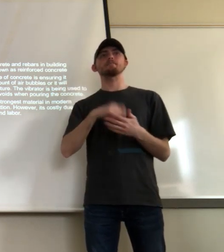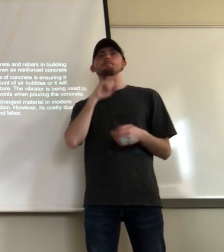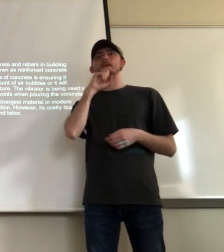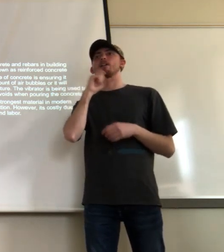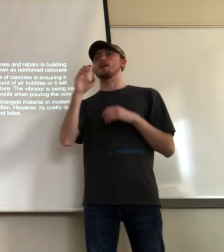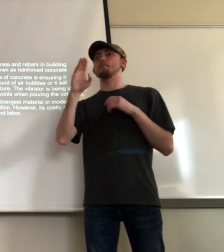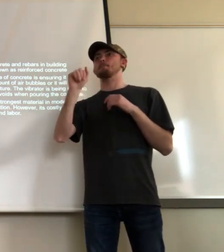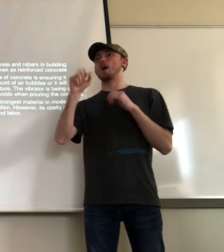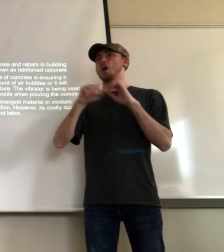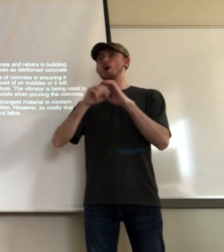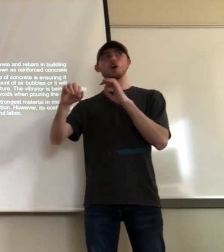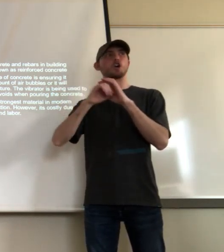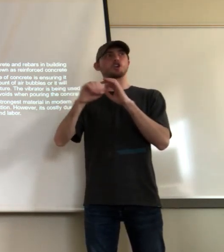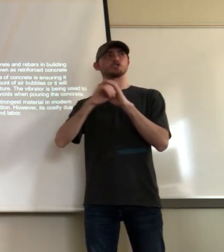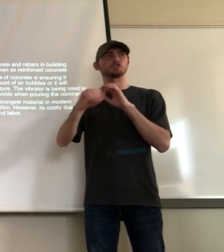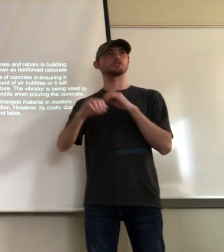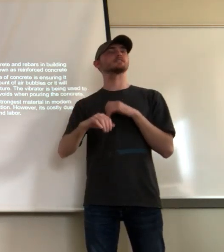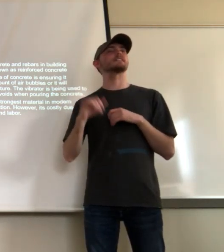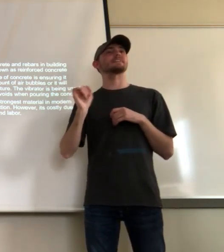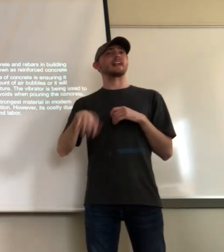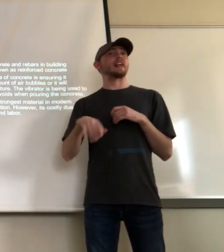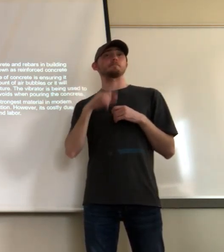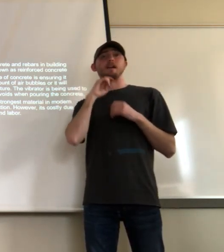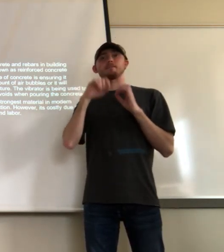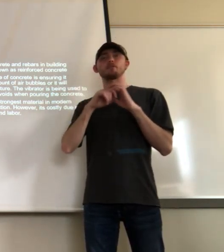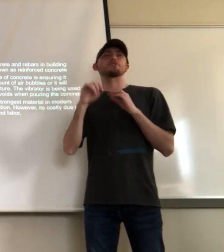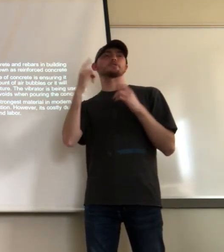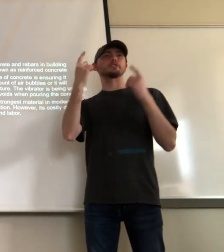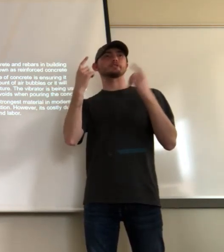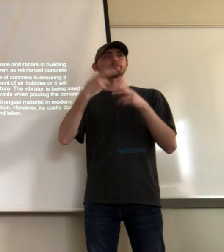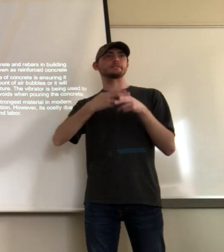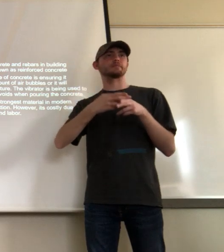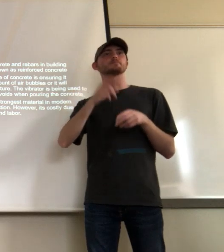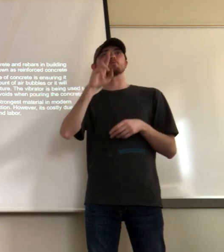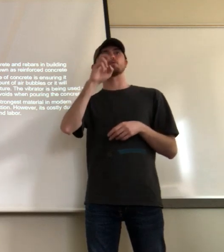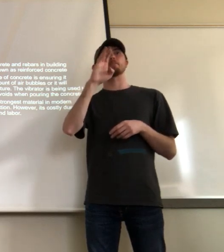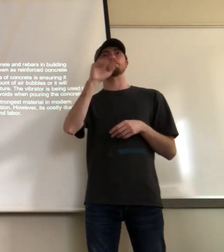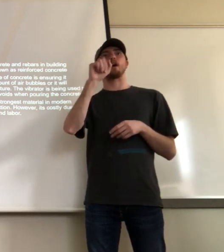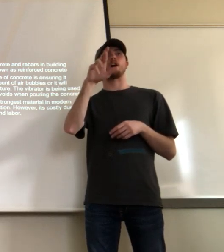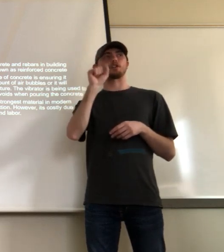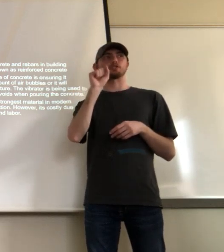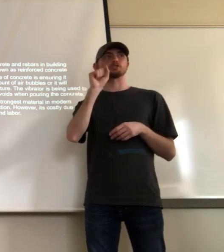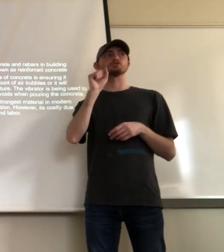In building structure, concrete has low tensile strength, however high compression strength.